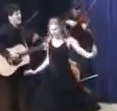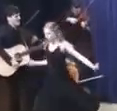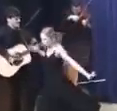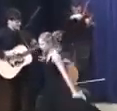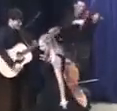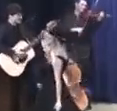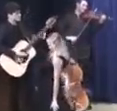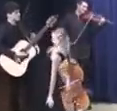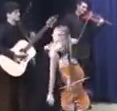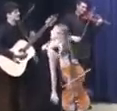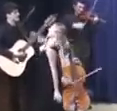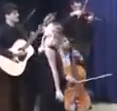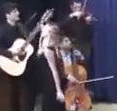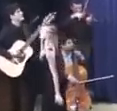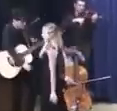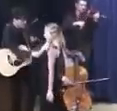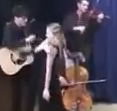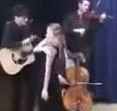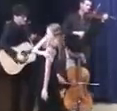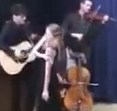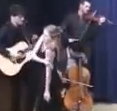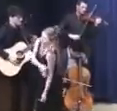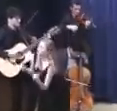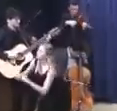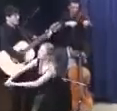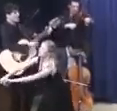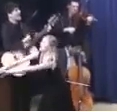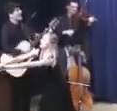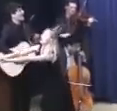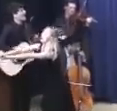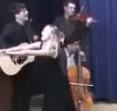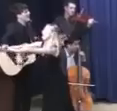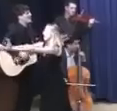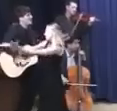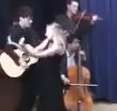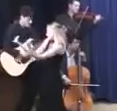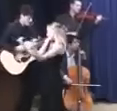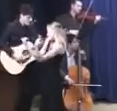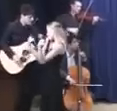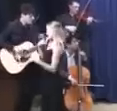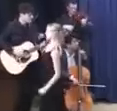Touch me- just try it.